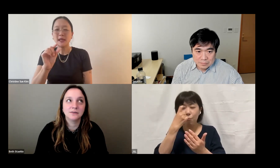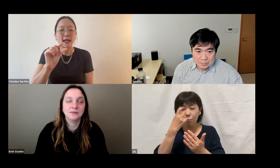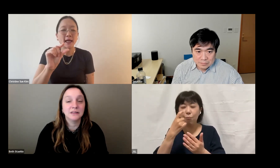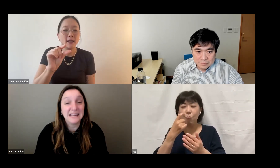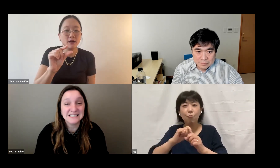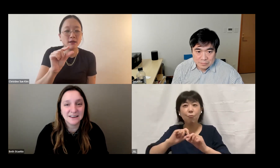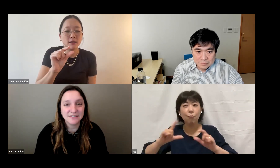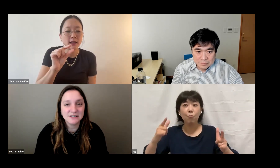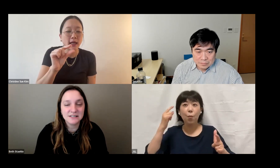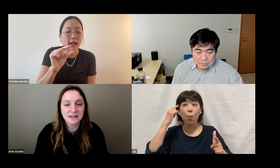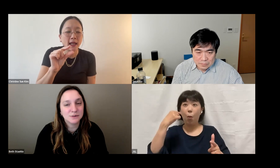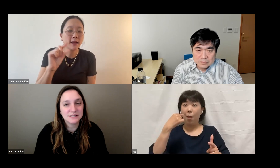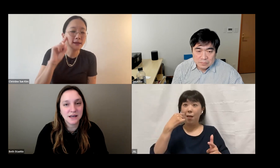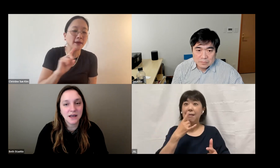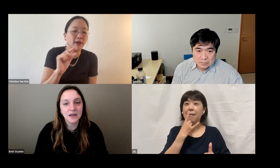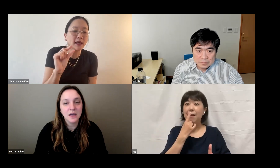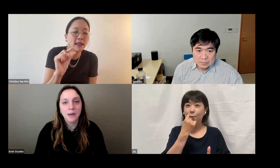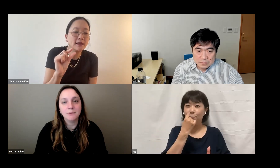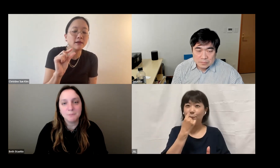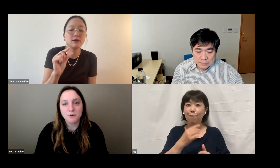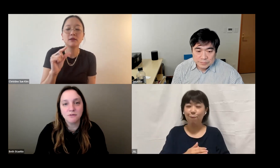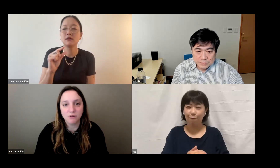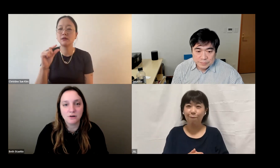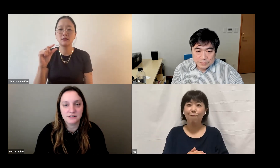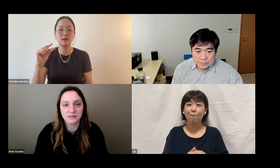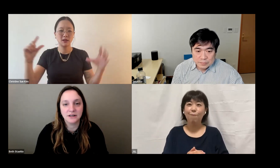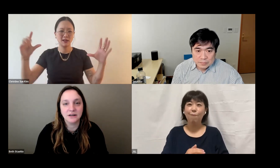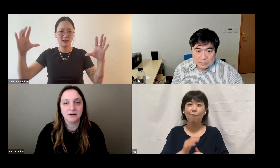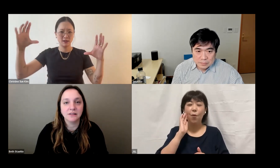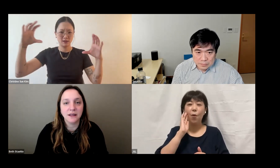“late deafened” as we say, people who have lost their hearing later